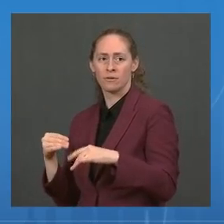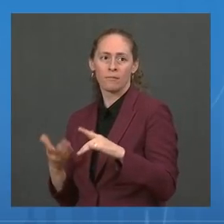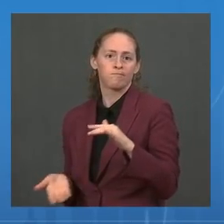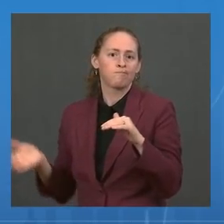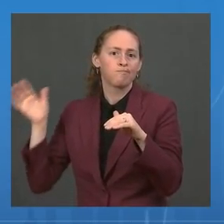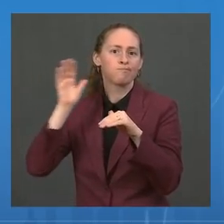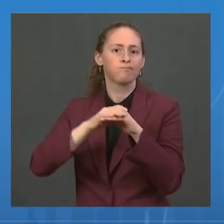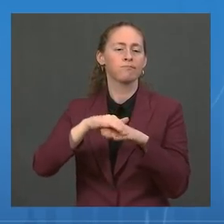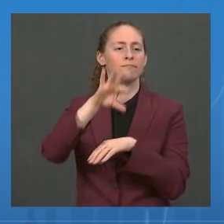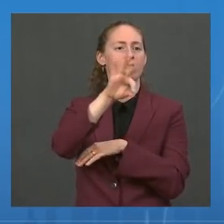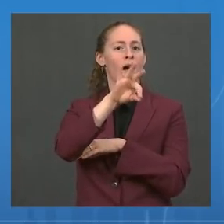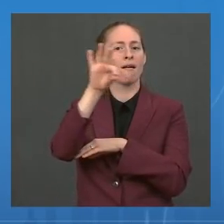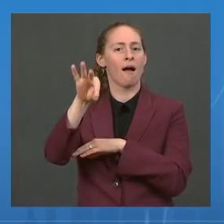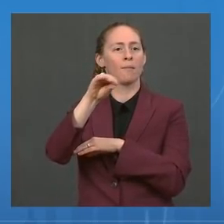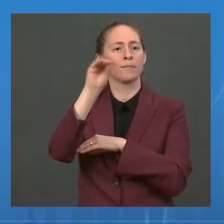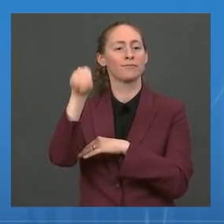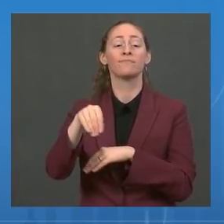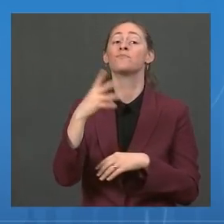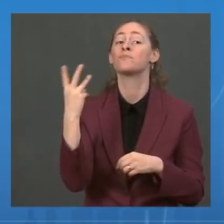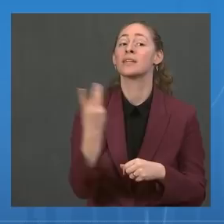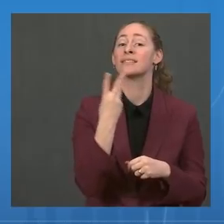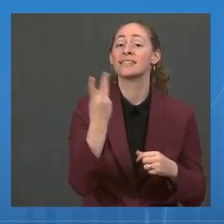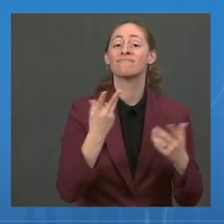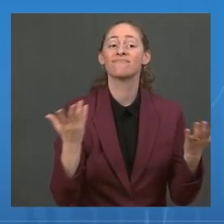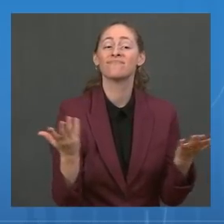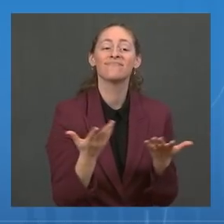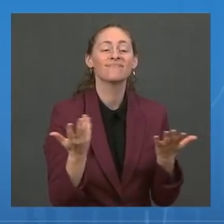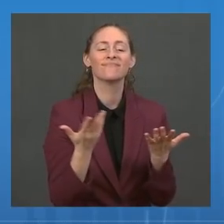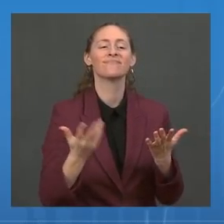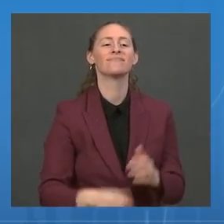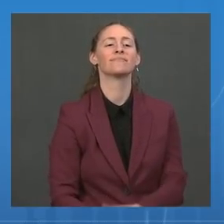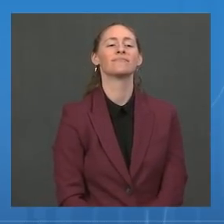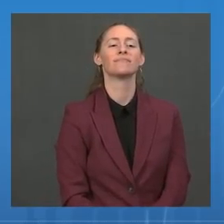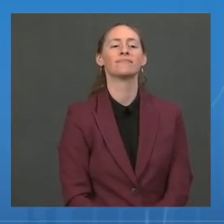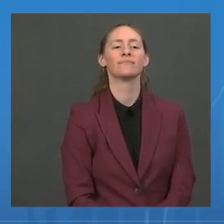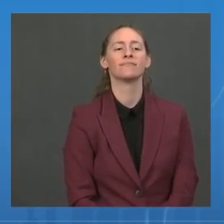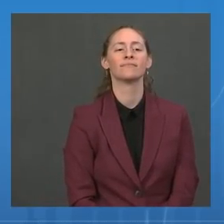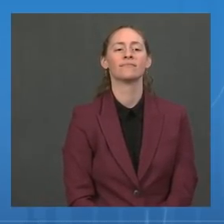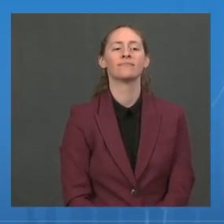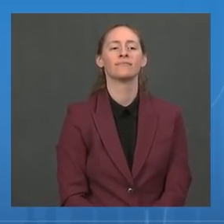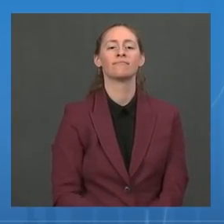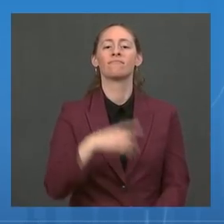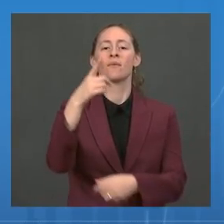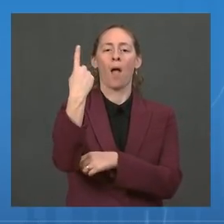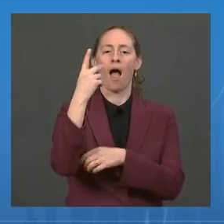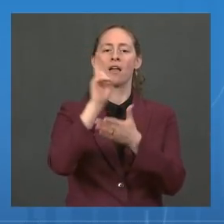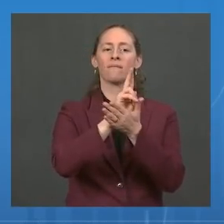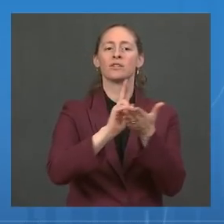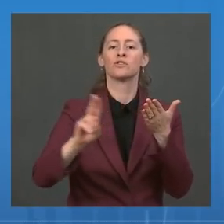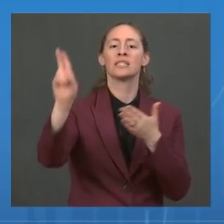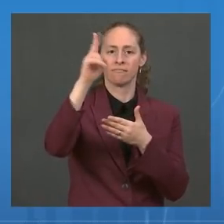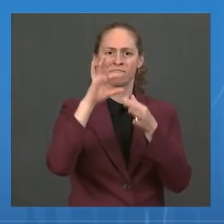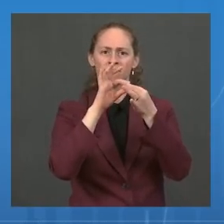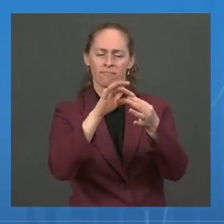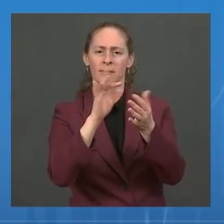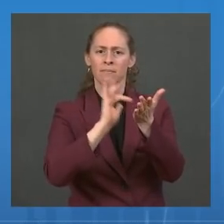Then, on Wednesday, Vanderbilt University Medical Center said 95 percent of its 28,000 employees were fully vaccinated.